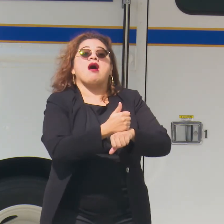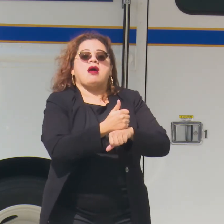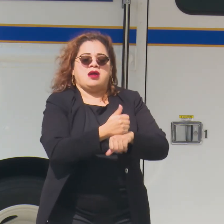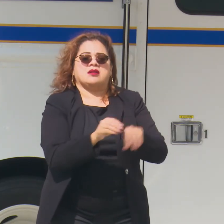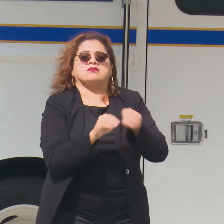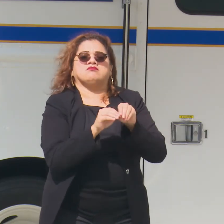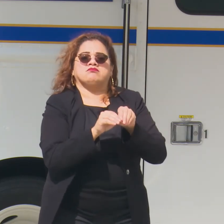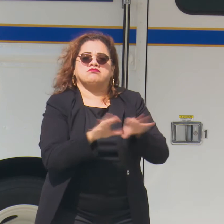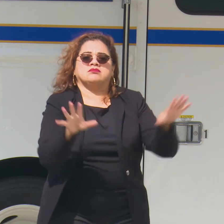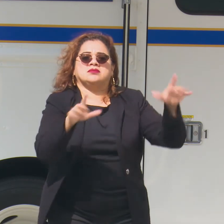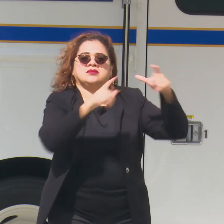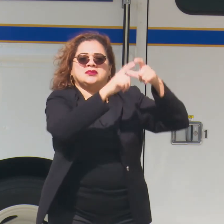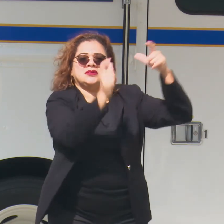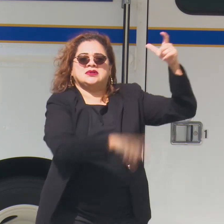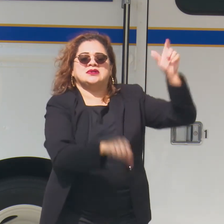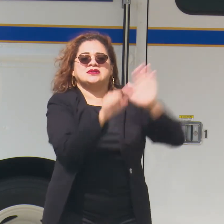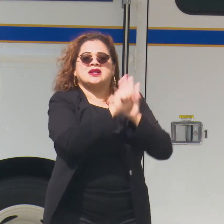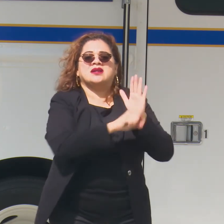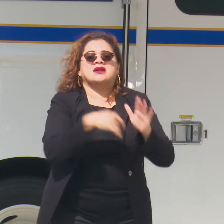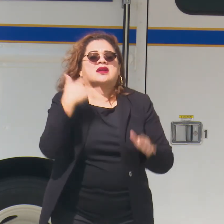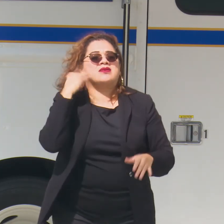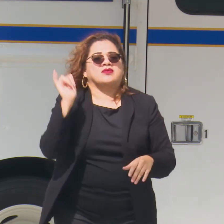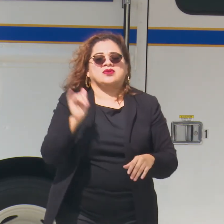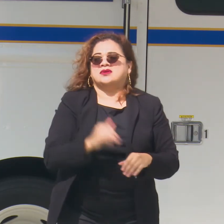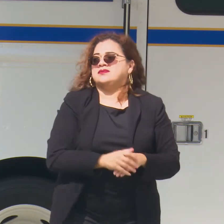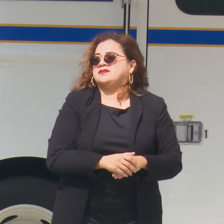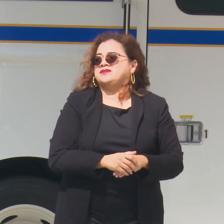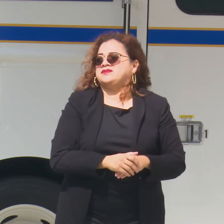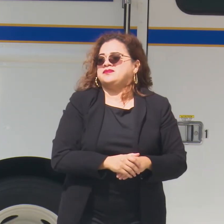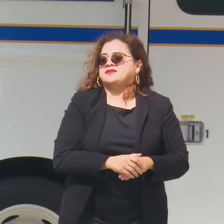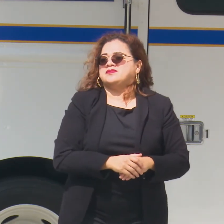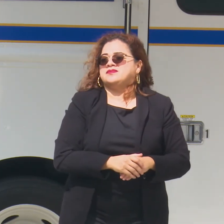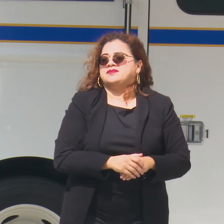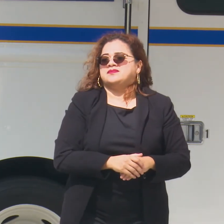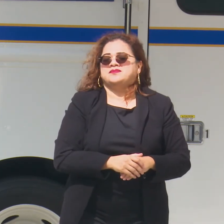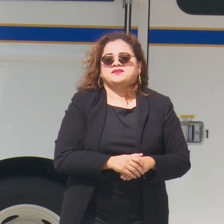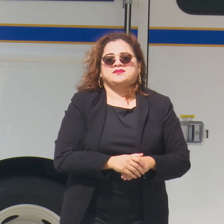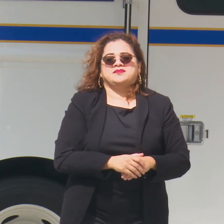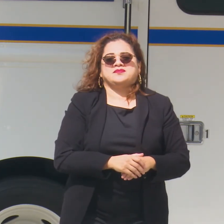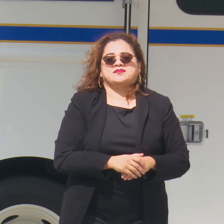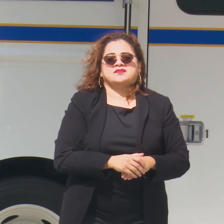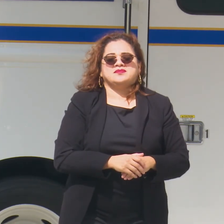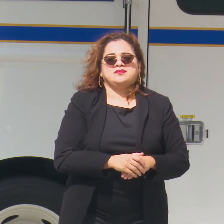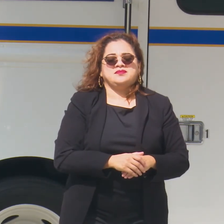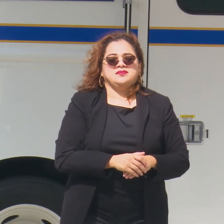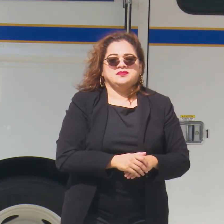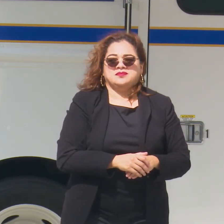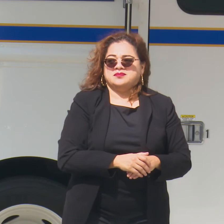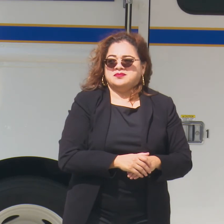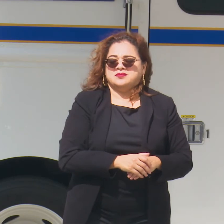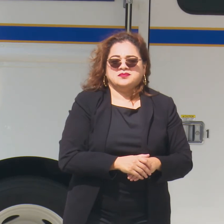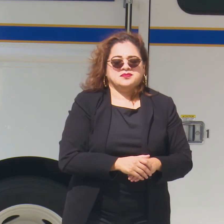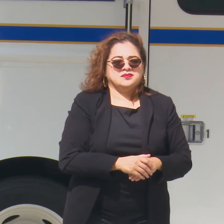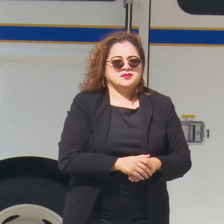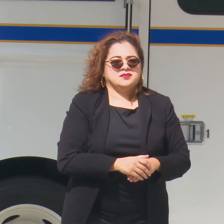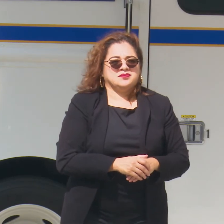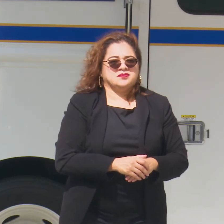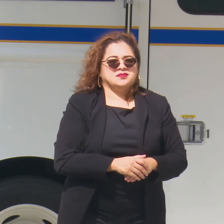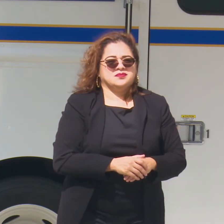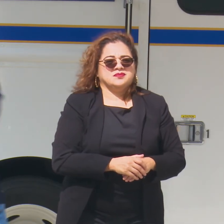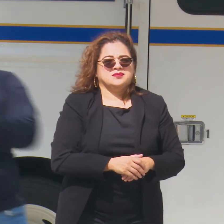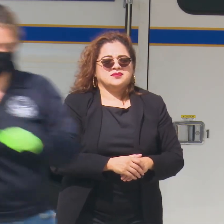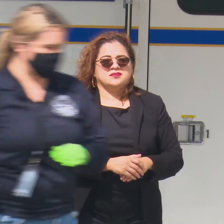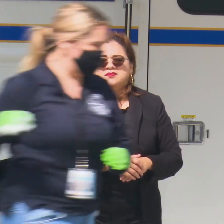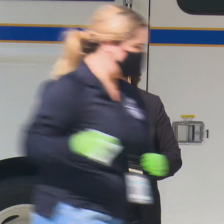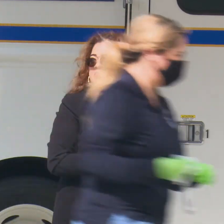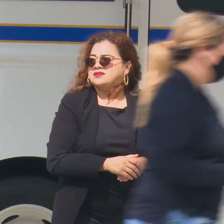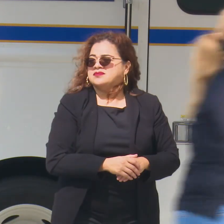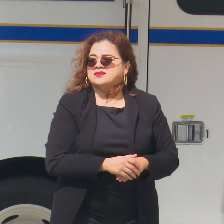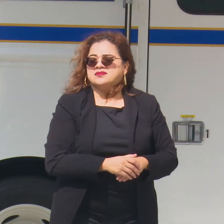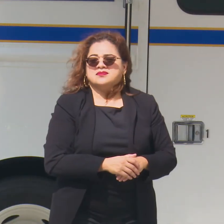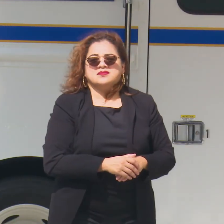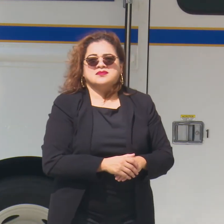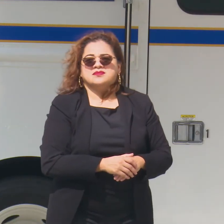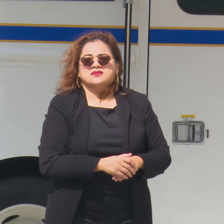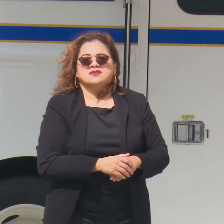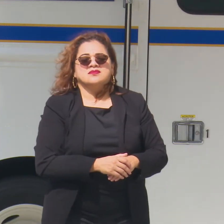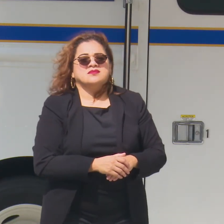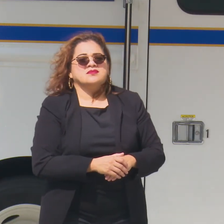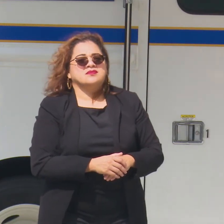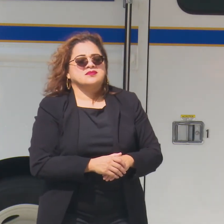you want to add to that. We'll get there.